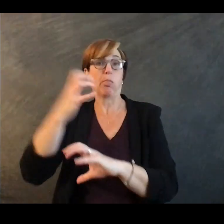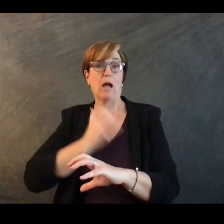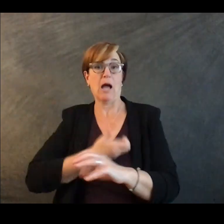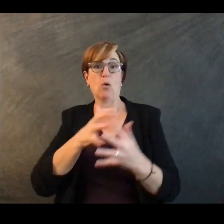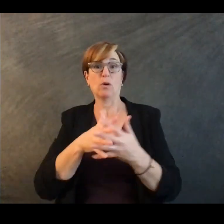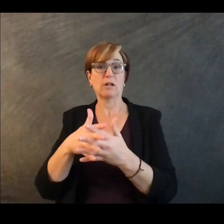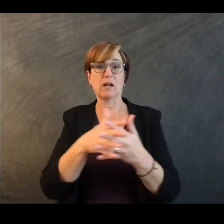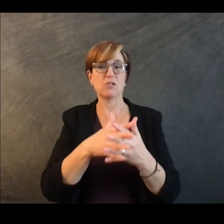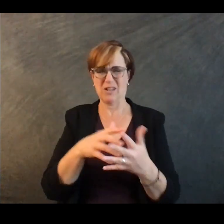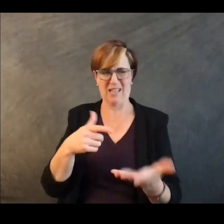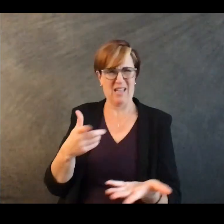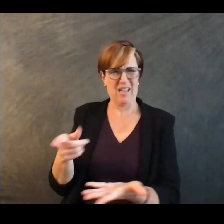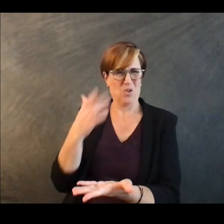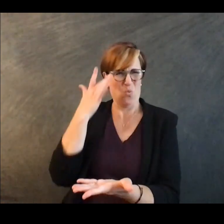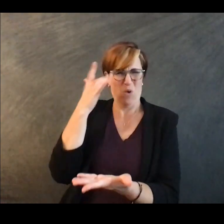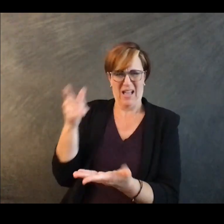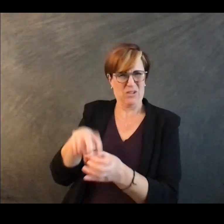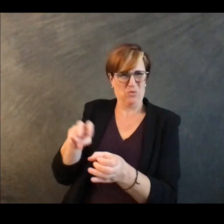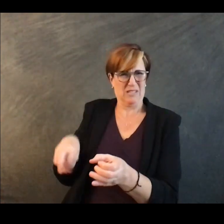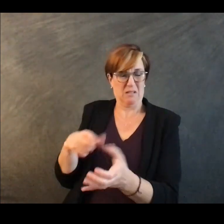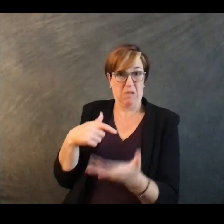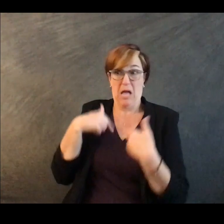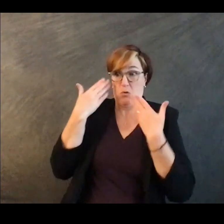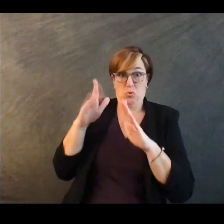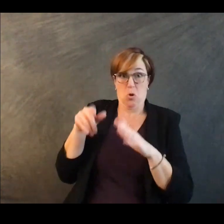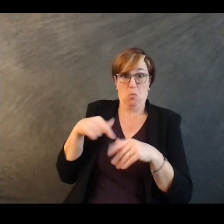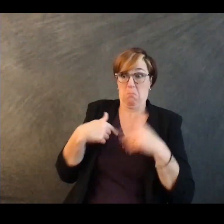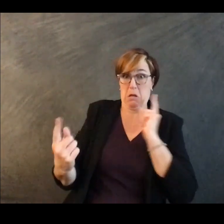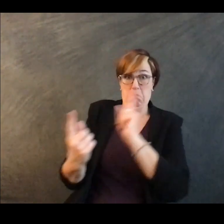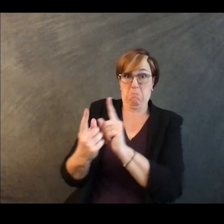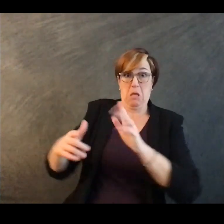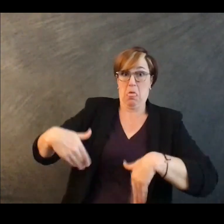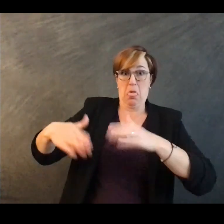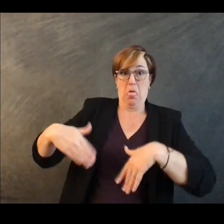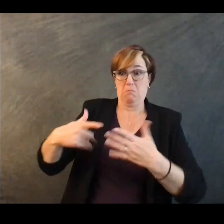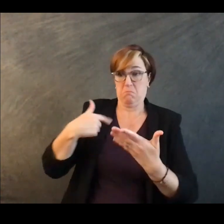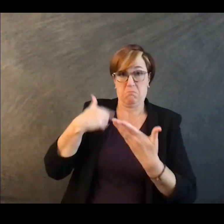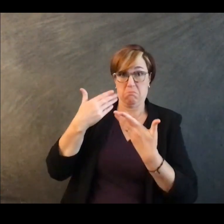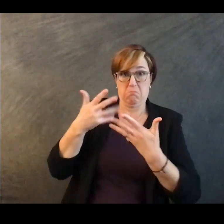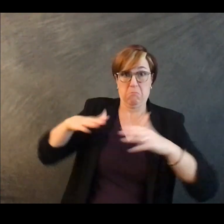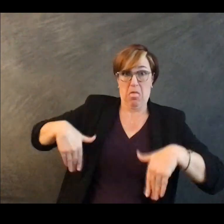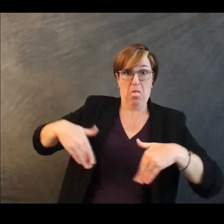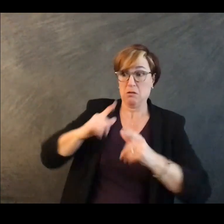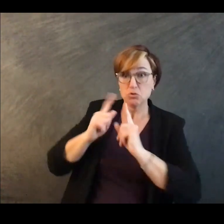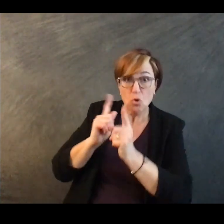I would not have asked him I don't know him I didn't speak to him but he did